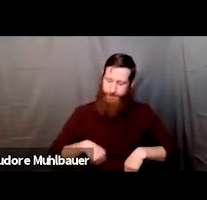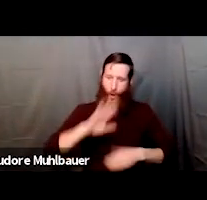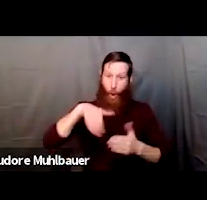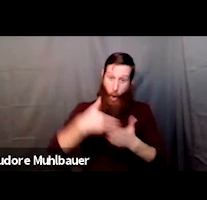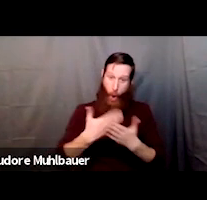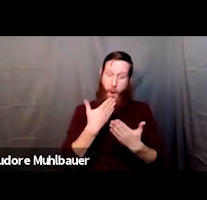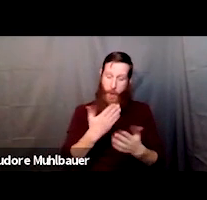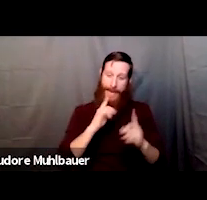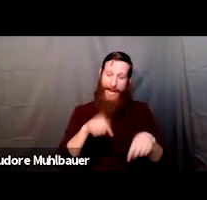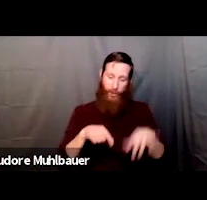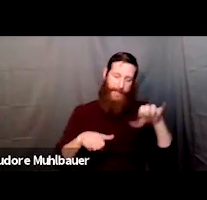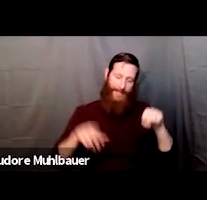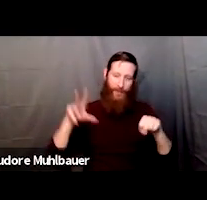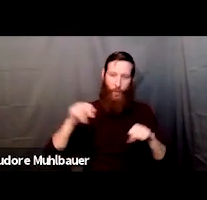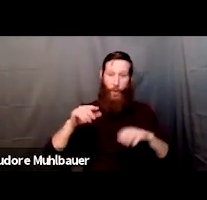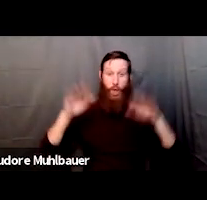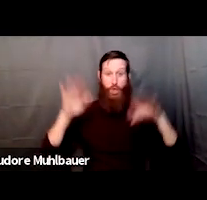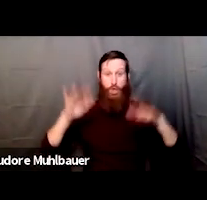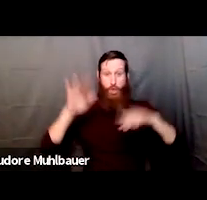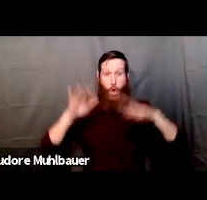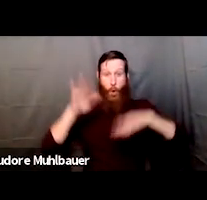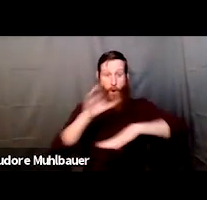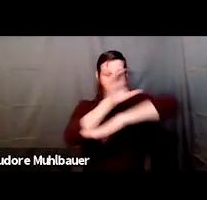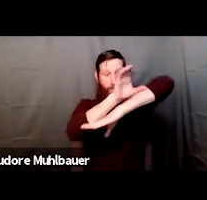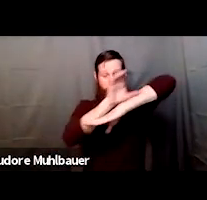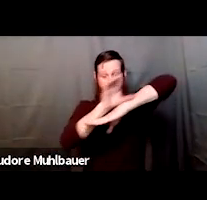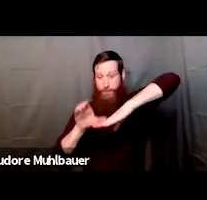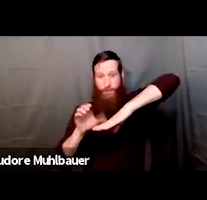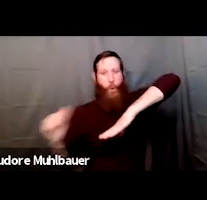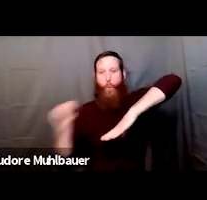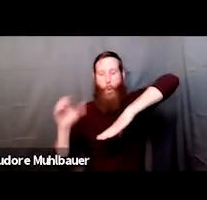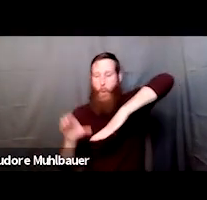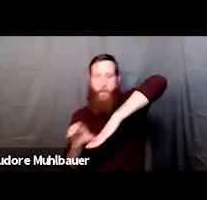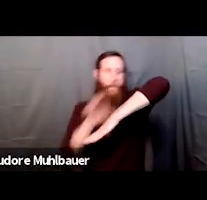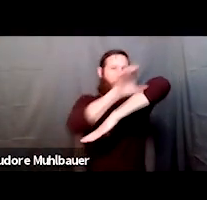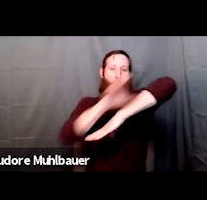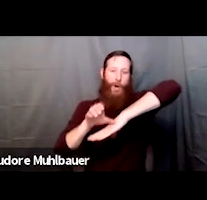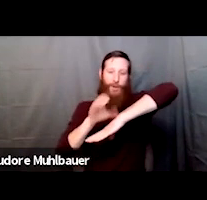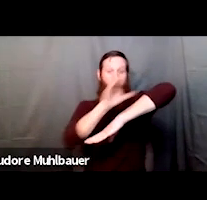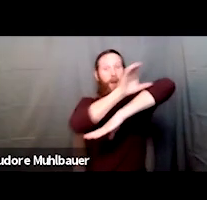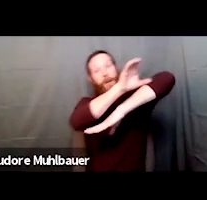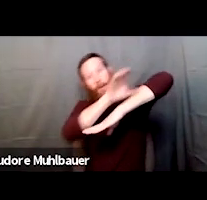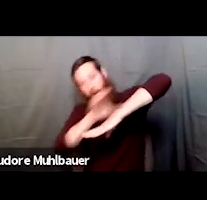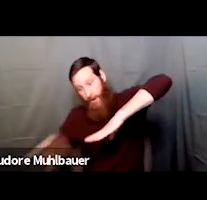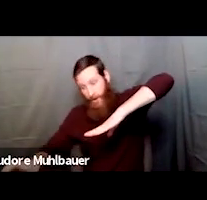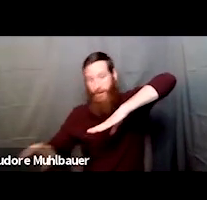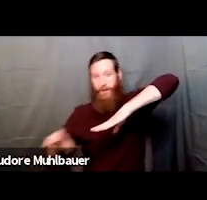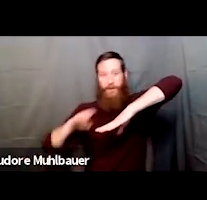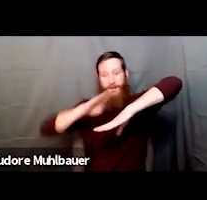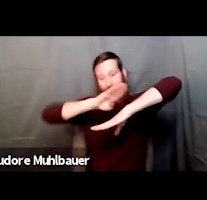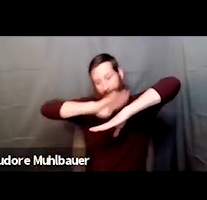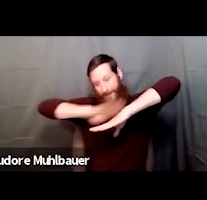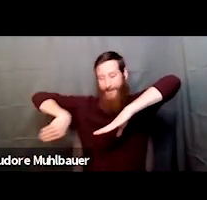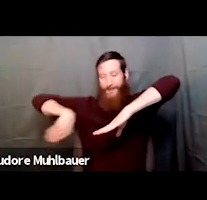snow does not march back up hill once it has already slid, so an area that has avalanched